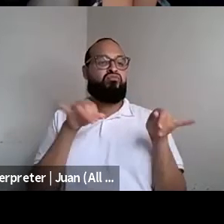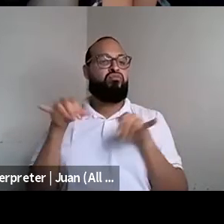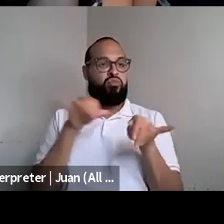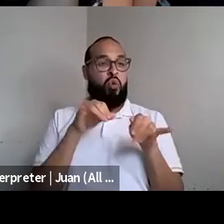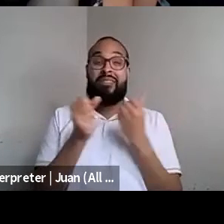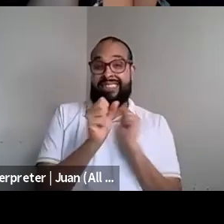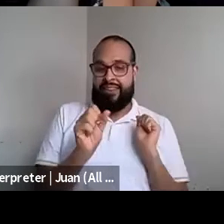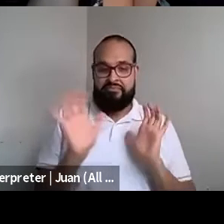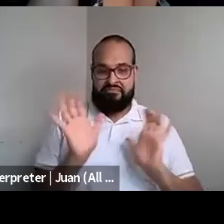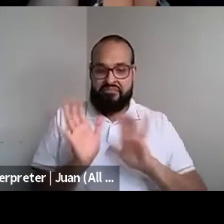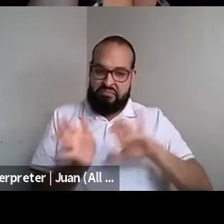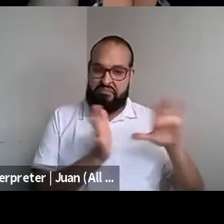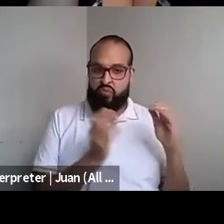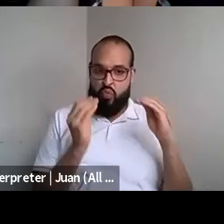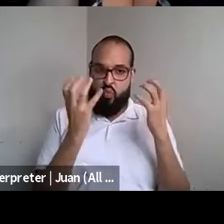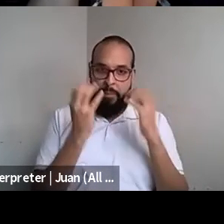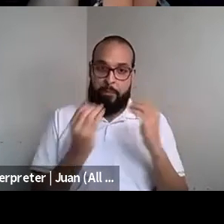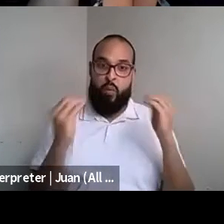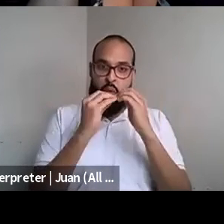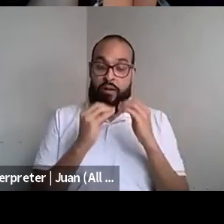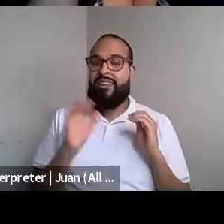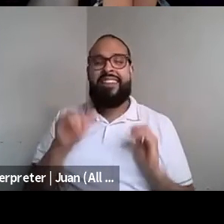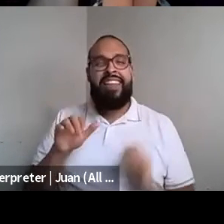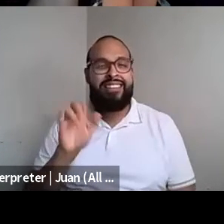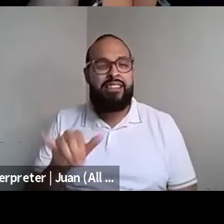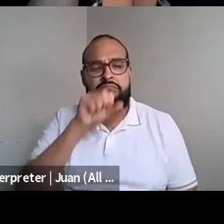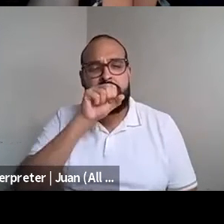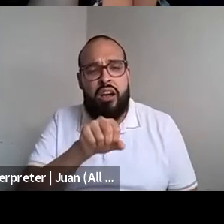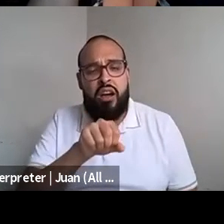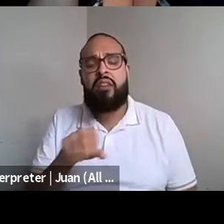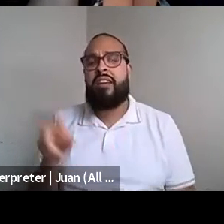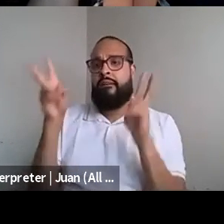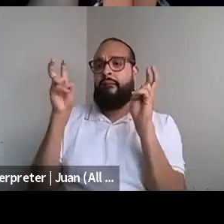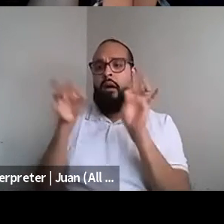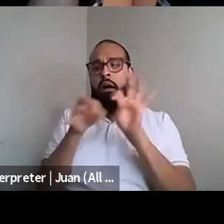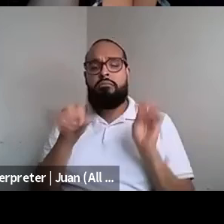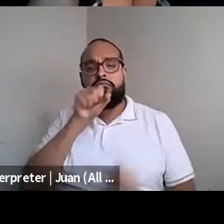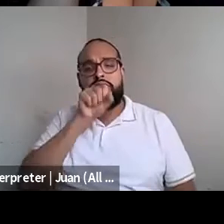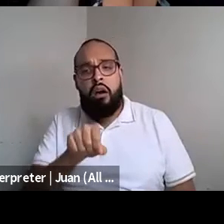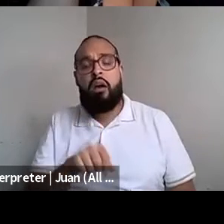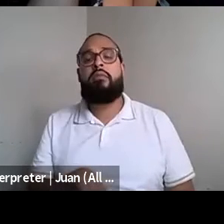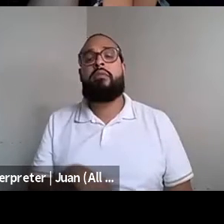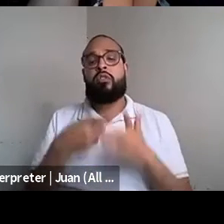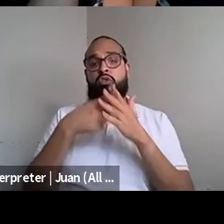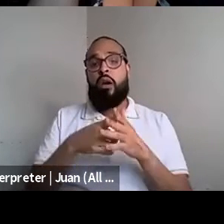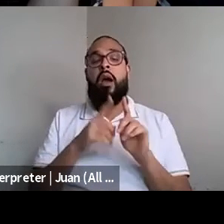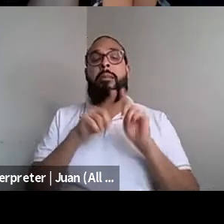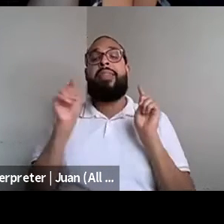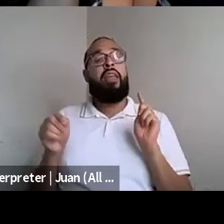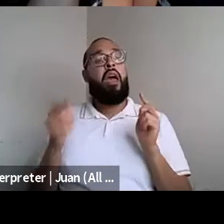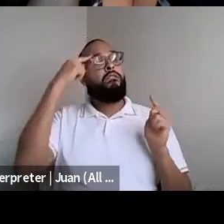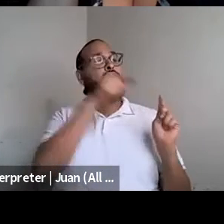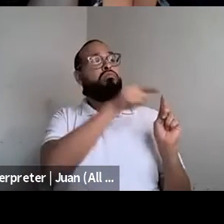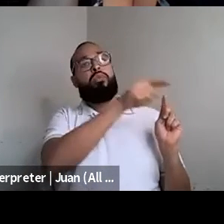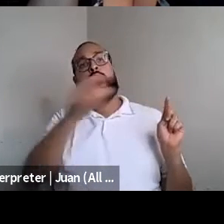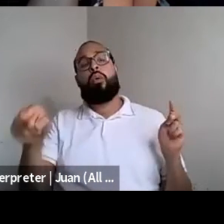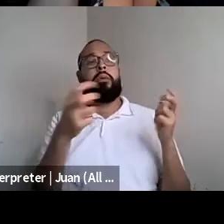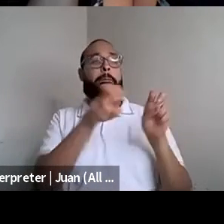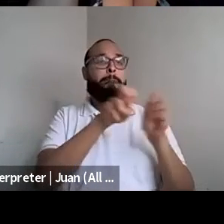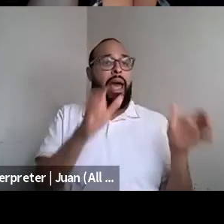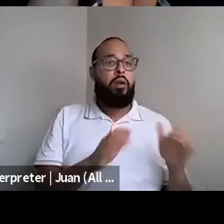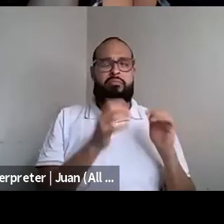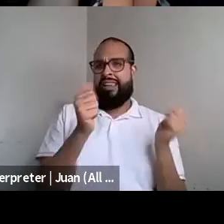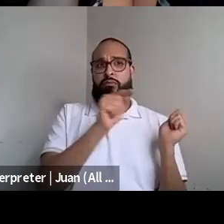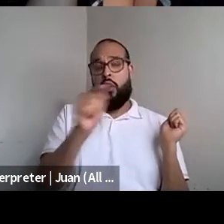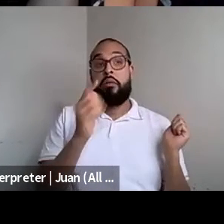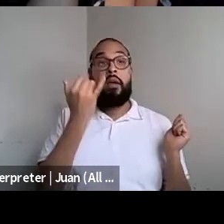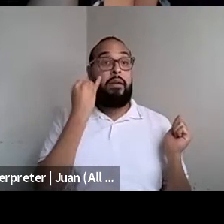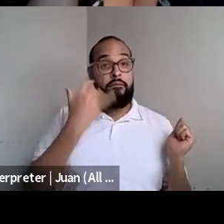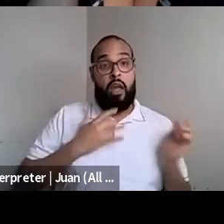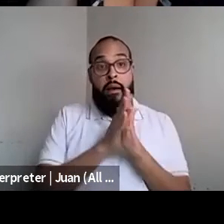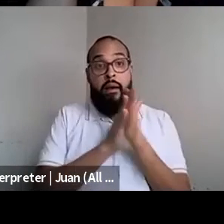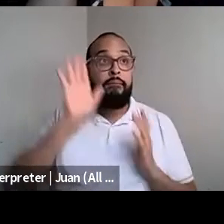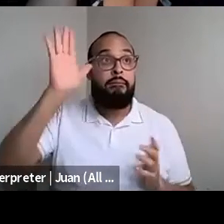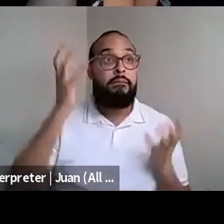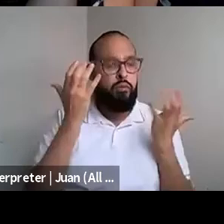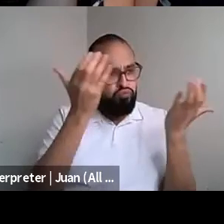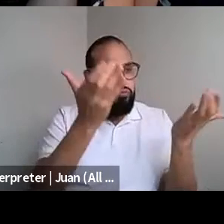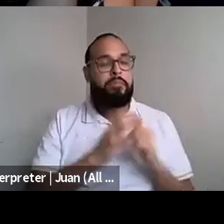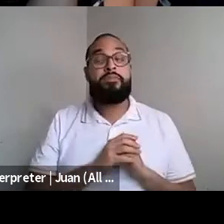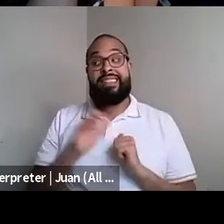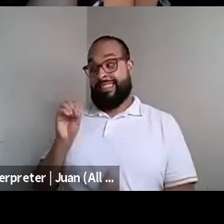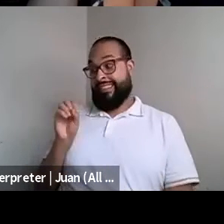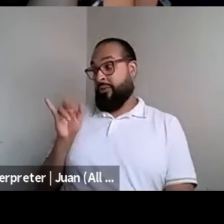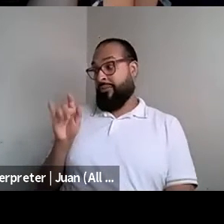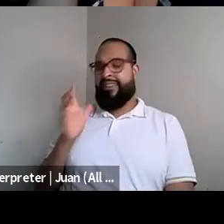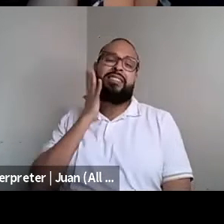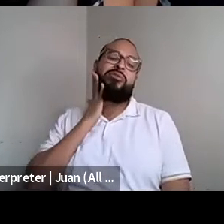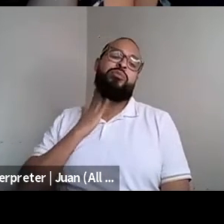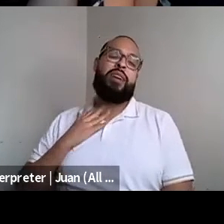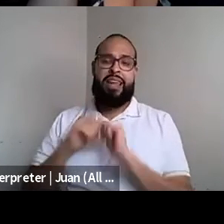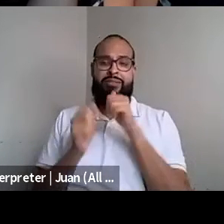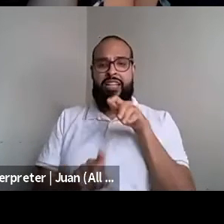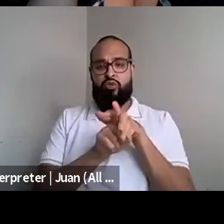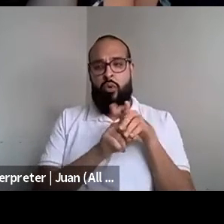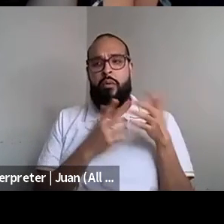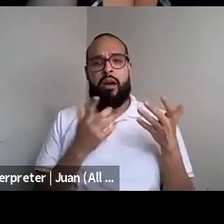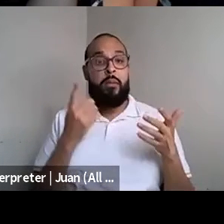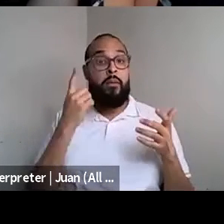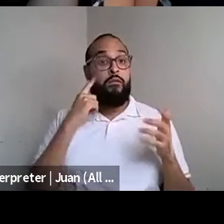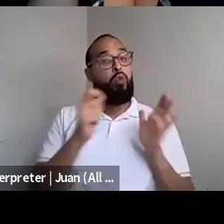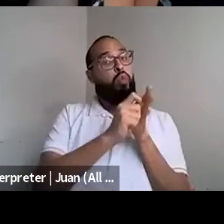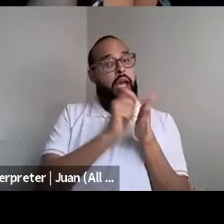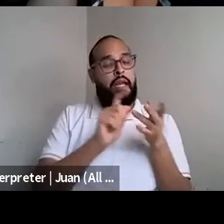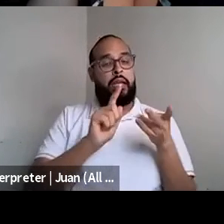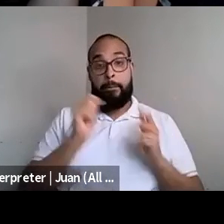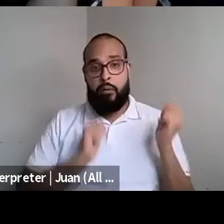Kenyon Farrow (he/him/his): And I love that essay. And I love that quote to sort of start us off with this you know is, is for the panel and anyone can start how for you. Does the erotic in this sense, show up in the process of writing or performing and how does it manifest in your work itself.